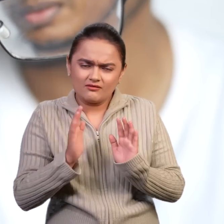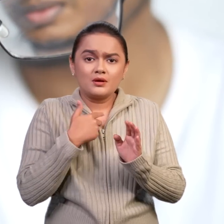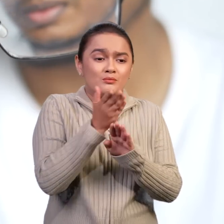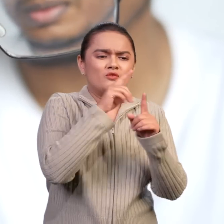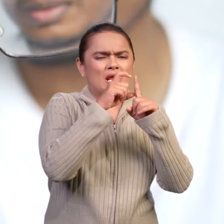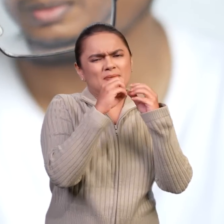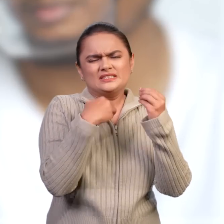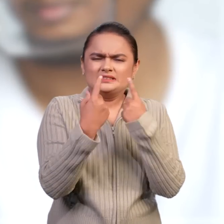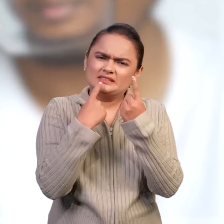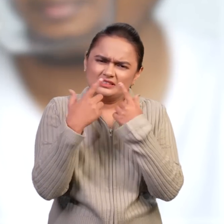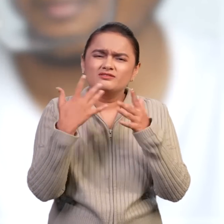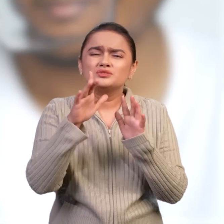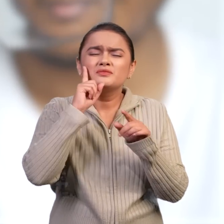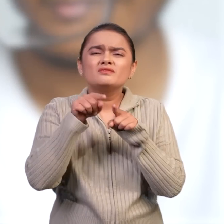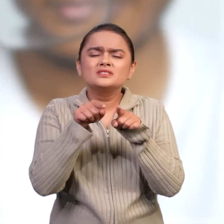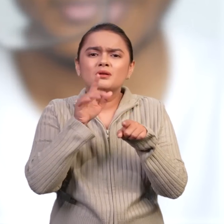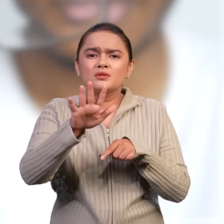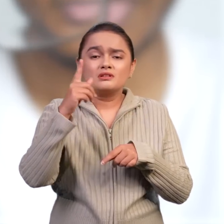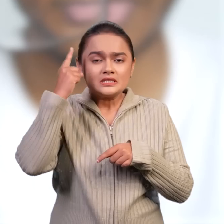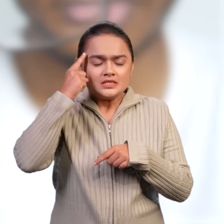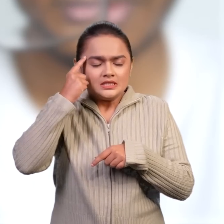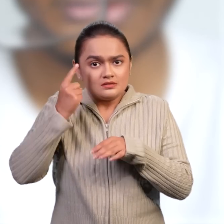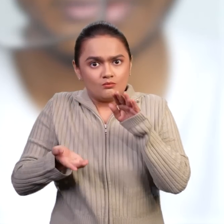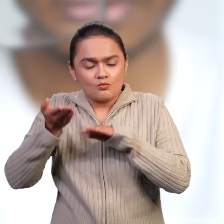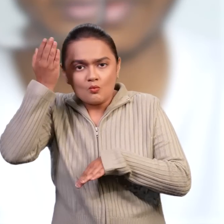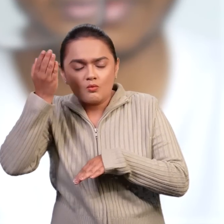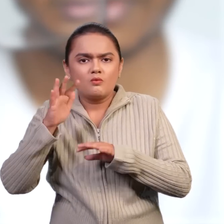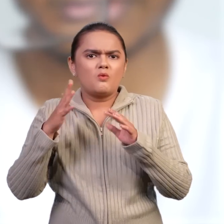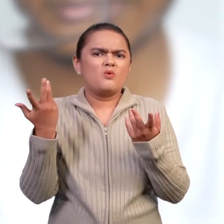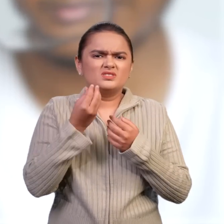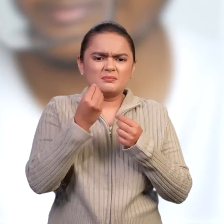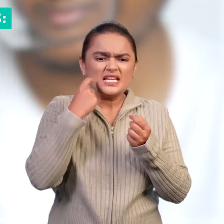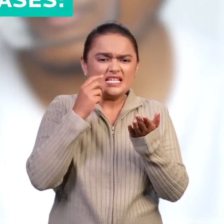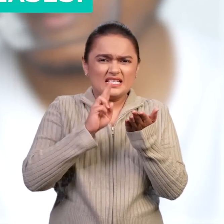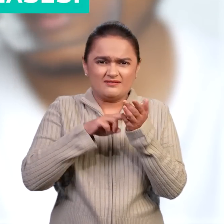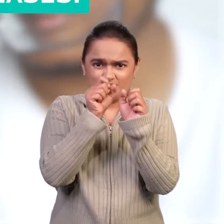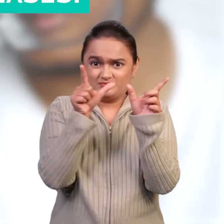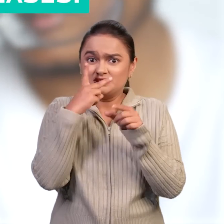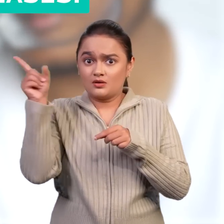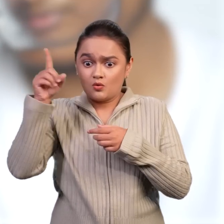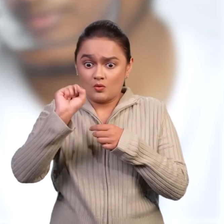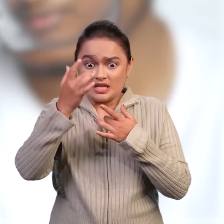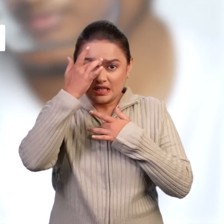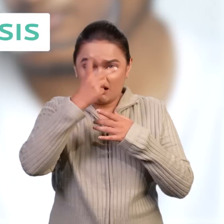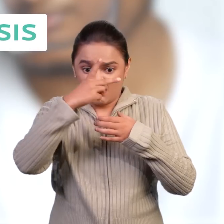We've already covered diabetes, but for example, hypertension or certain inflammatory diseases of the body